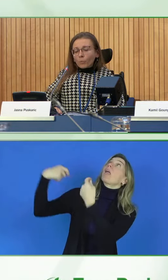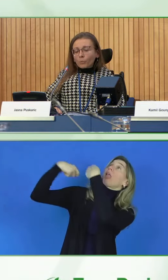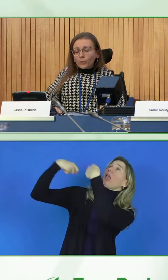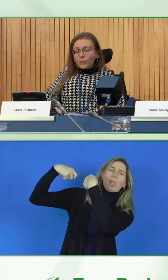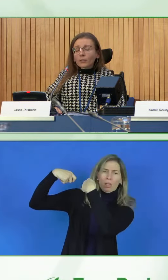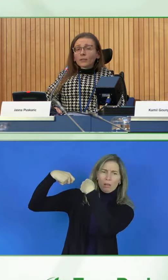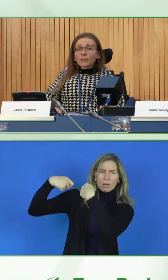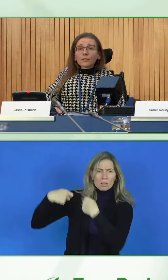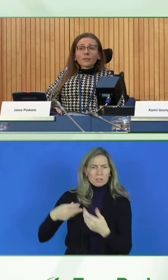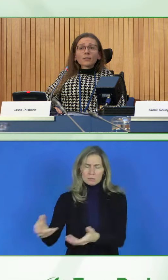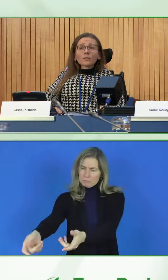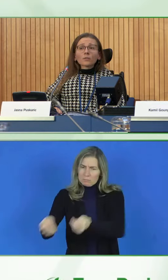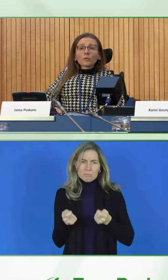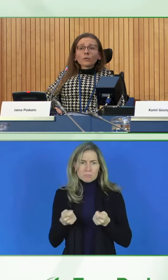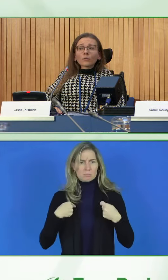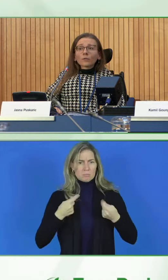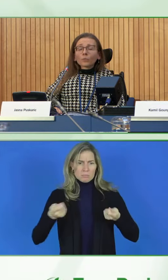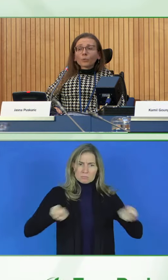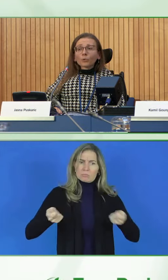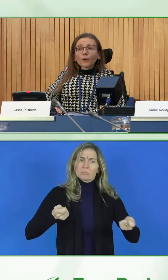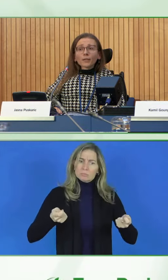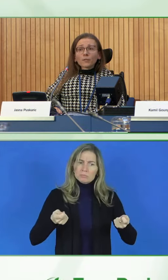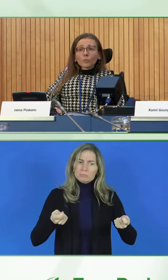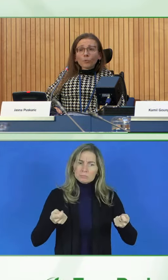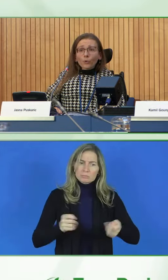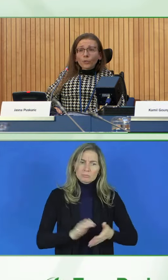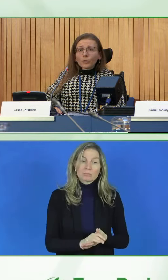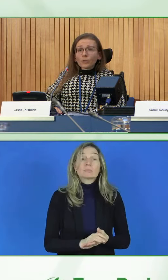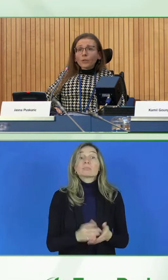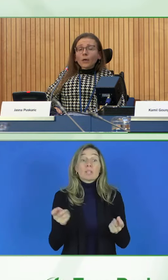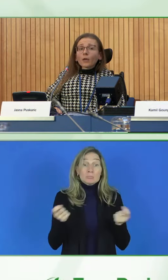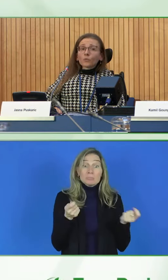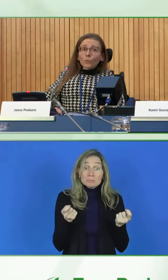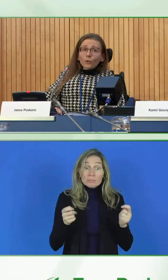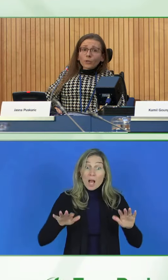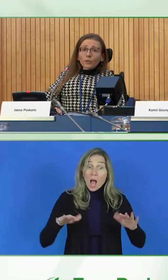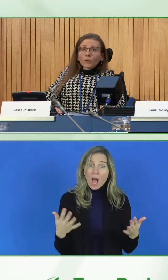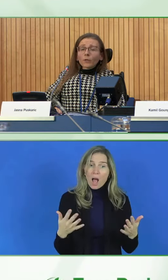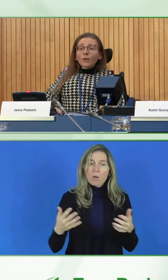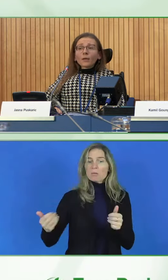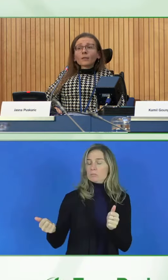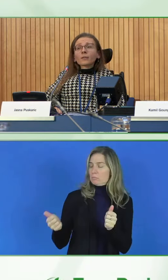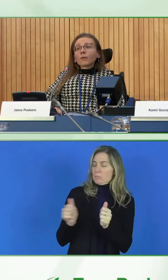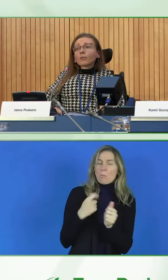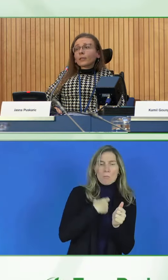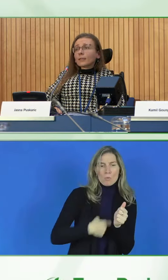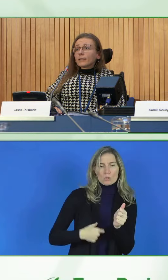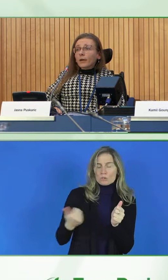Personal Assistance provides support at work and in everyday